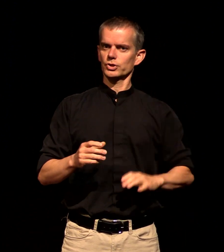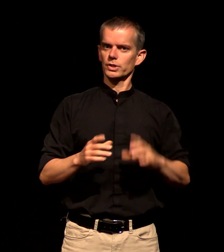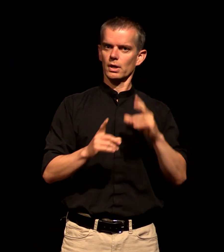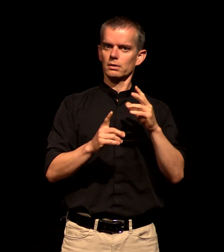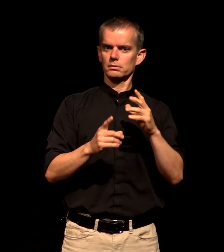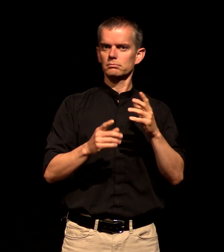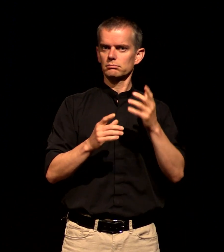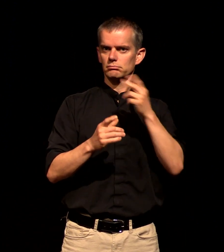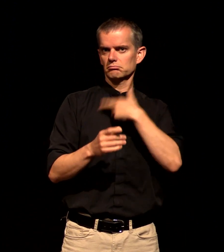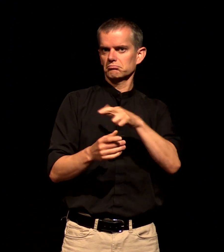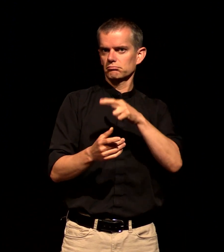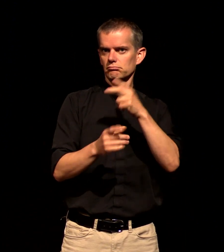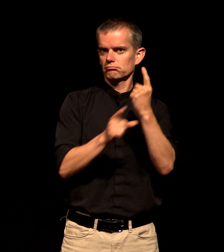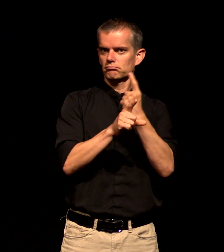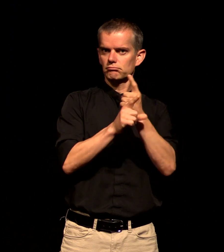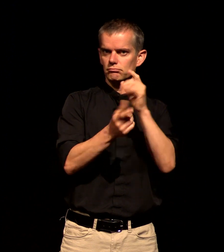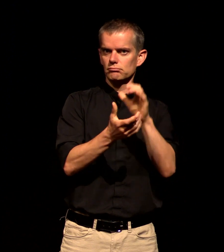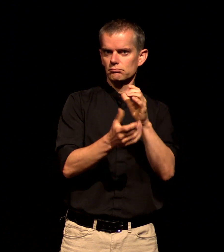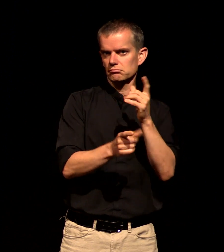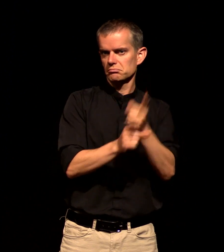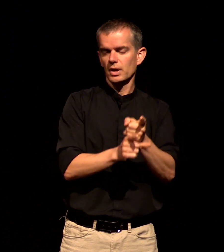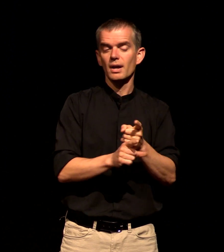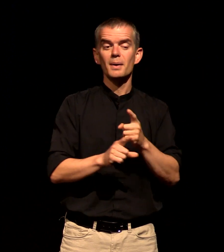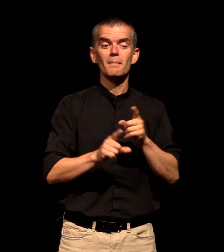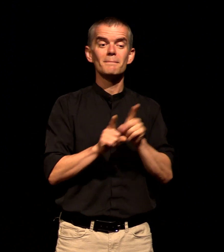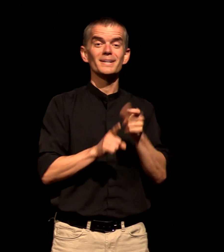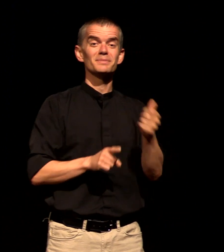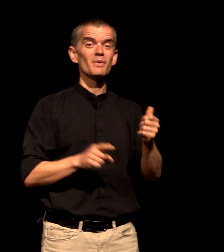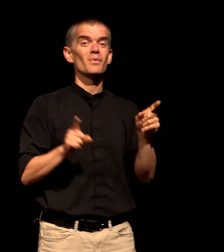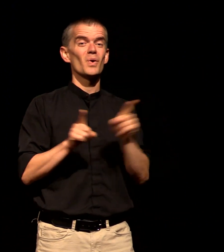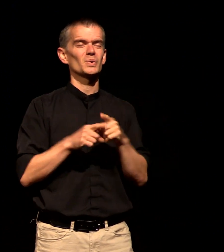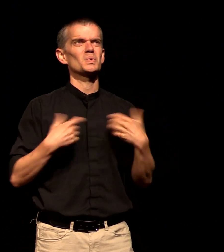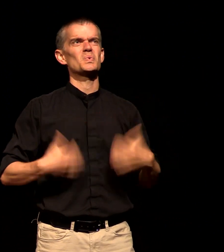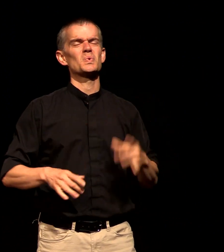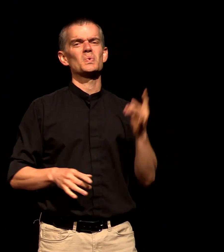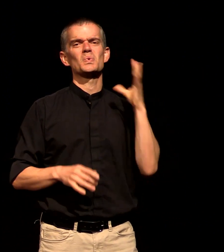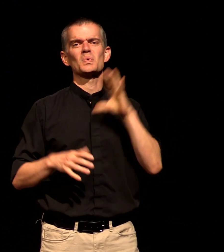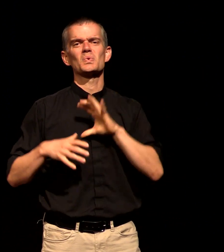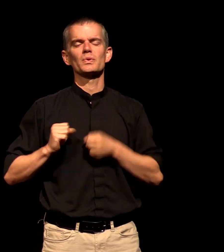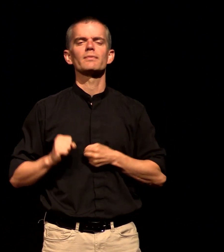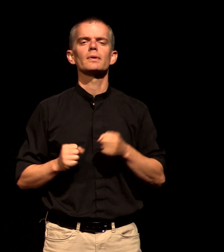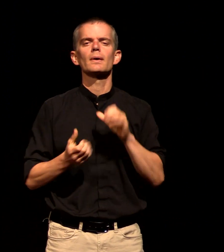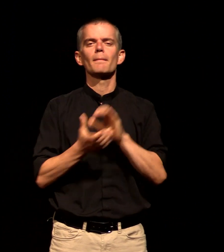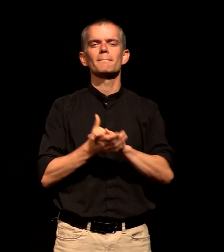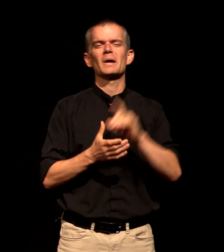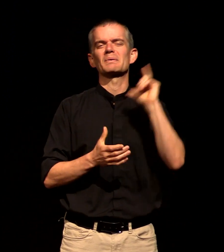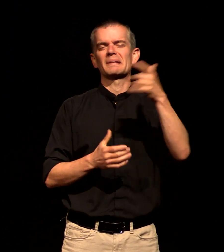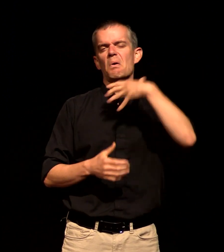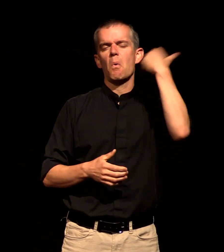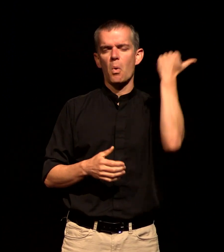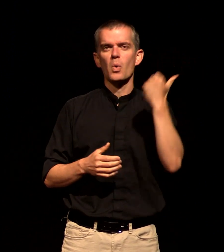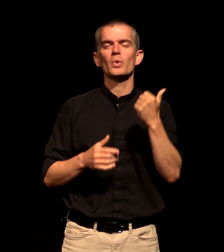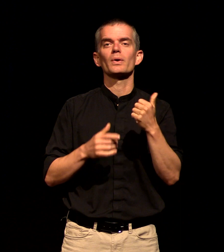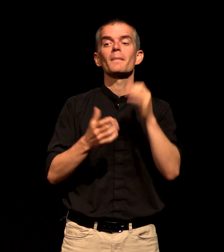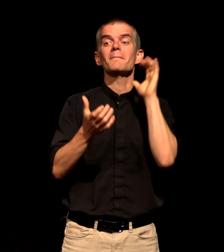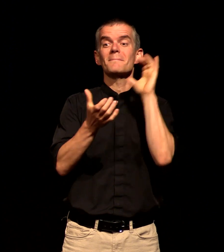was also a man acquainted with grief. You see, he married later in life and then lost his wife early in their marriage to